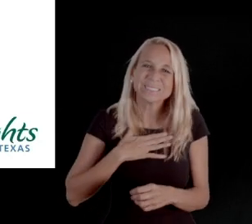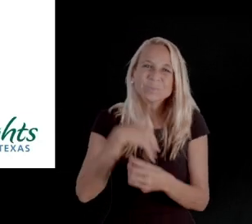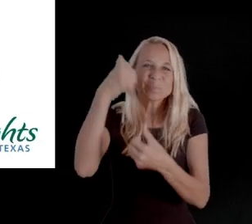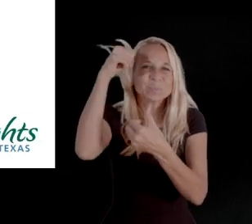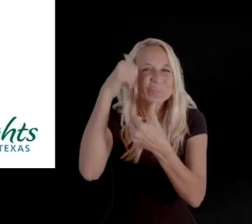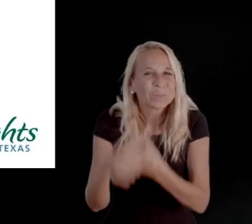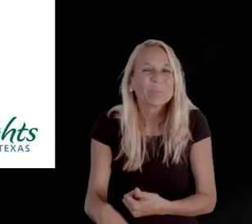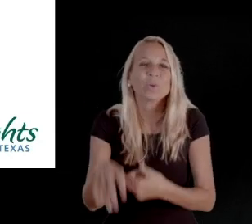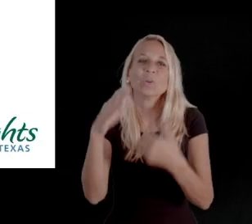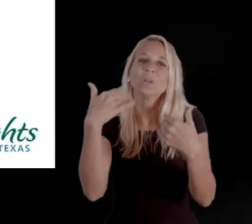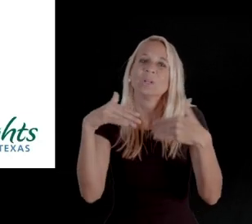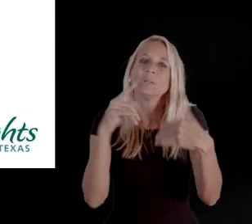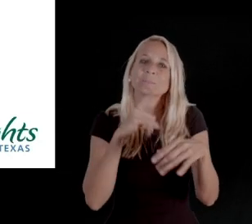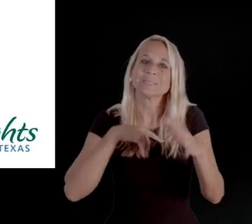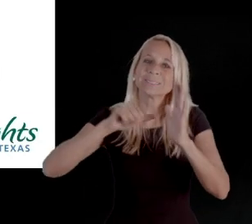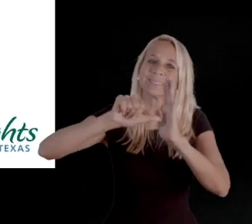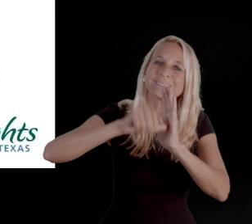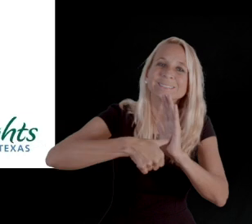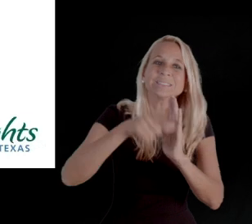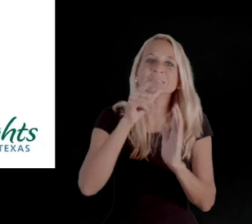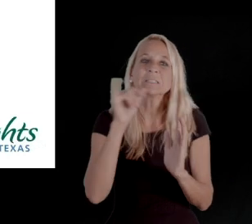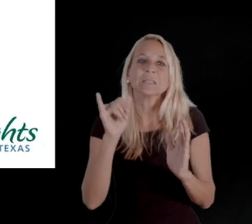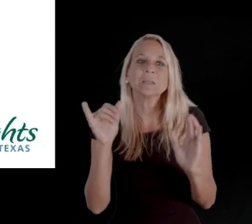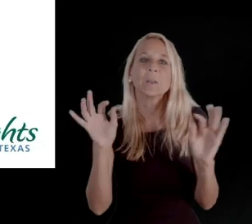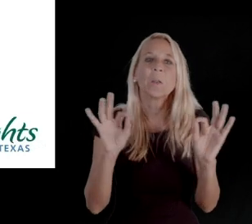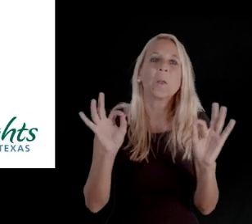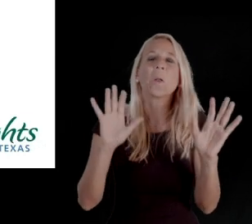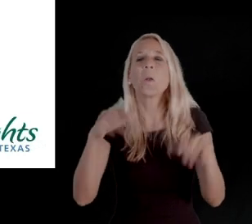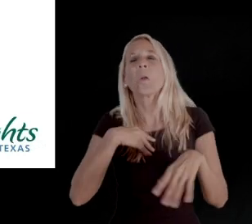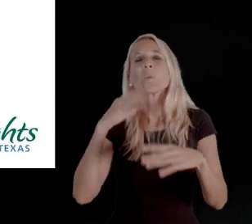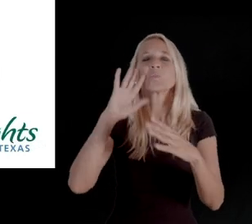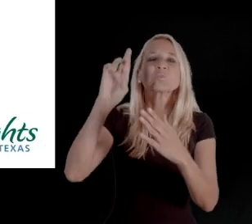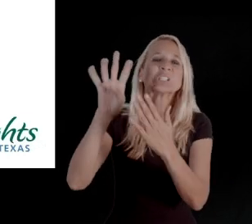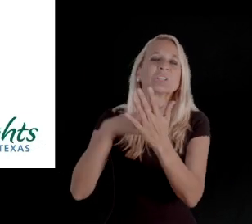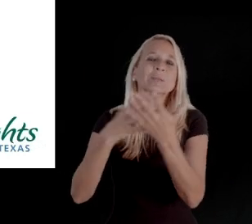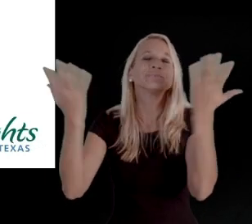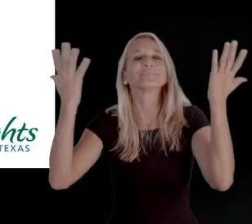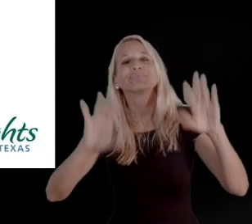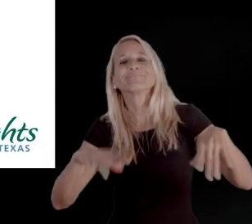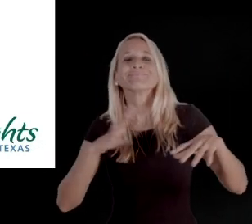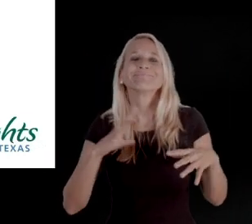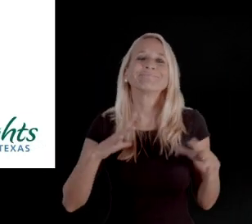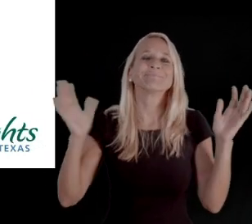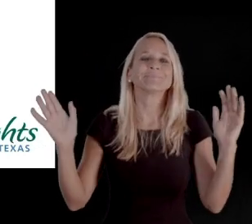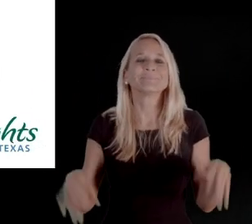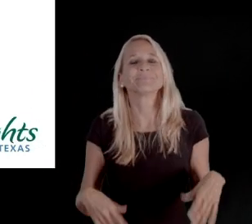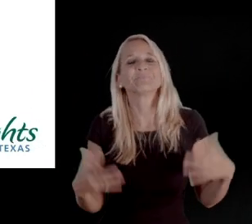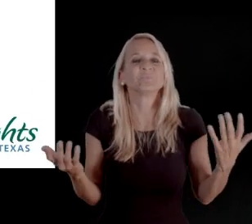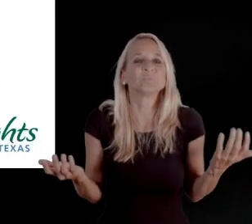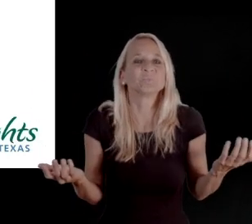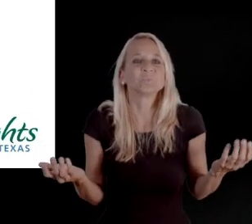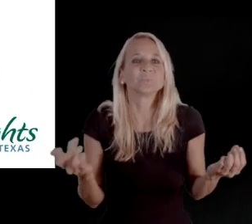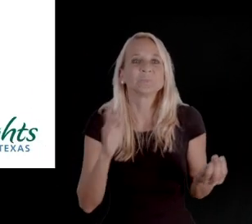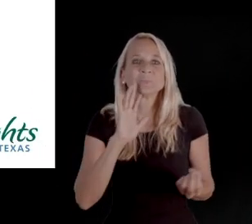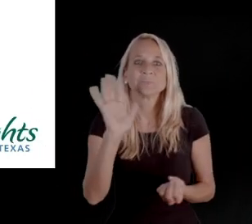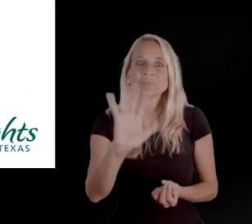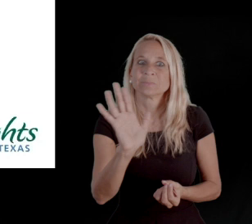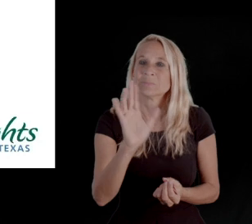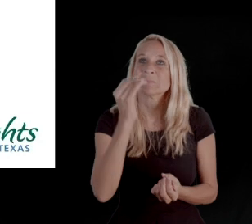well, we can, we'll figure it out. Like don't worry, we'll try and reschedule. If it's someone especially that's hard to reschedule and